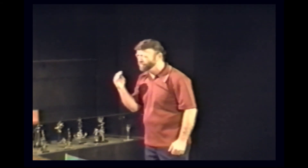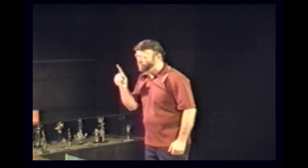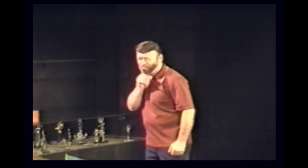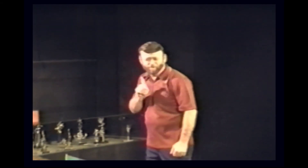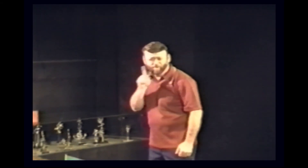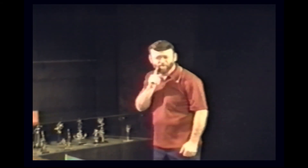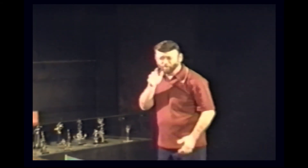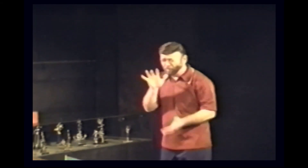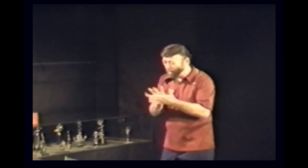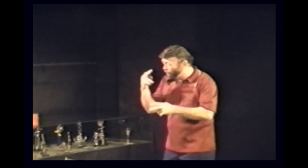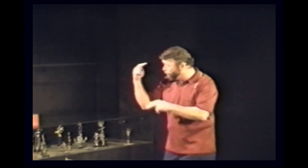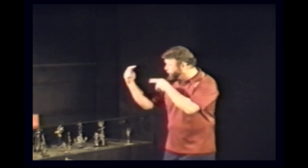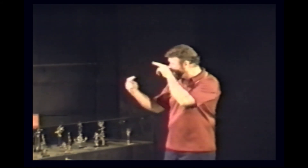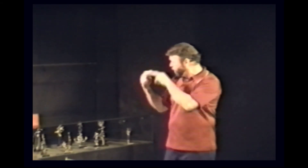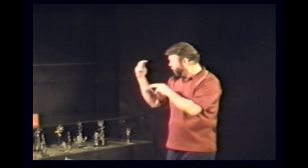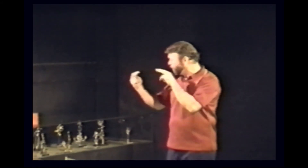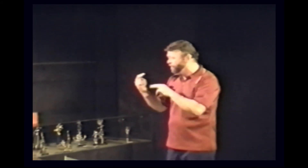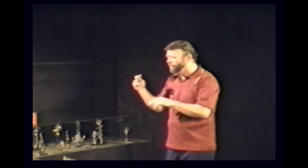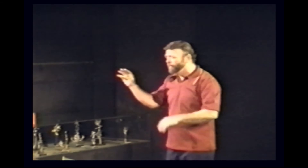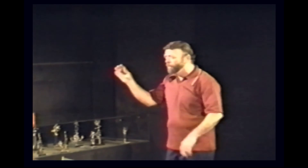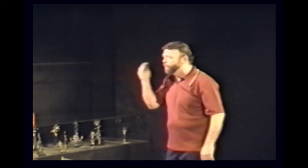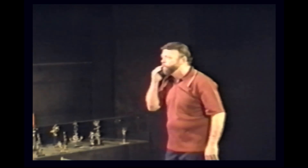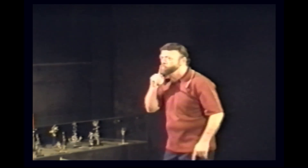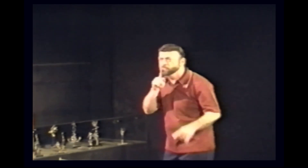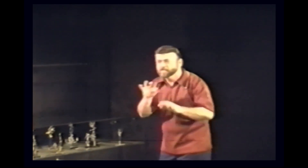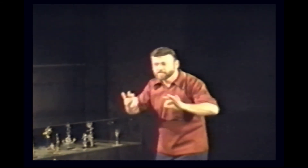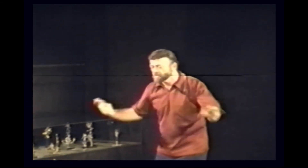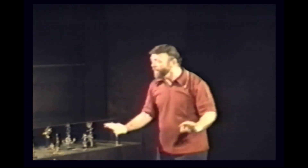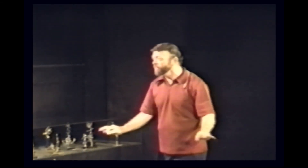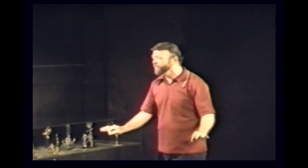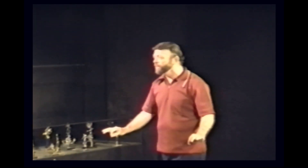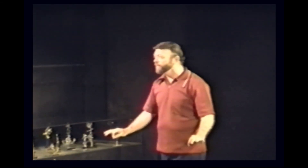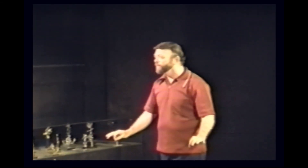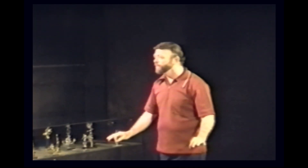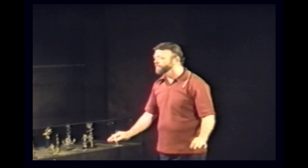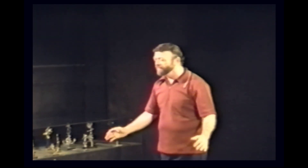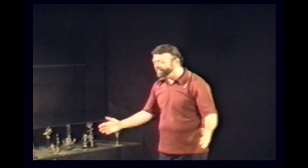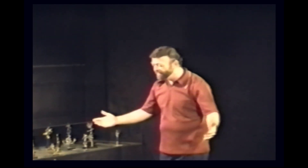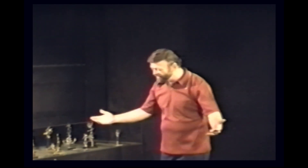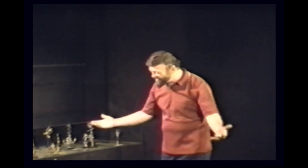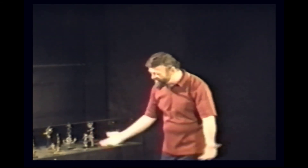What do I do? Where do I go? Do I stay home? I'll be lonely. It's just my wife and I will look at each other,